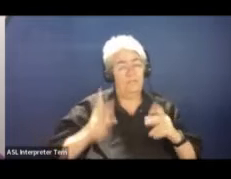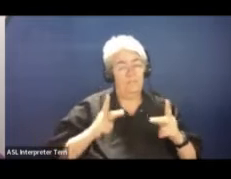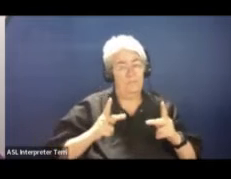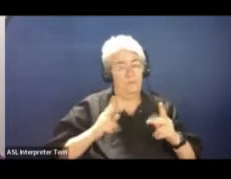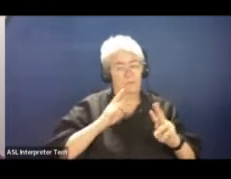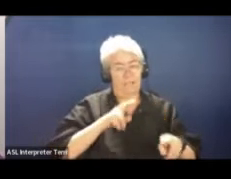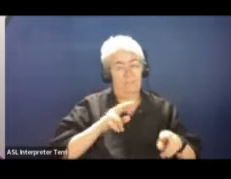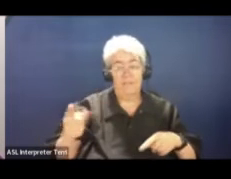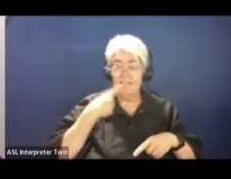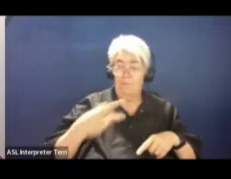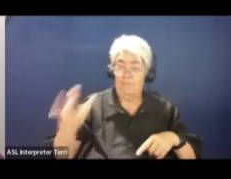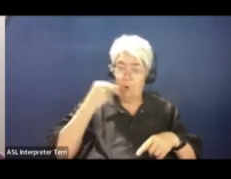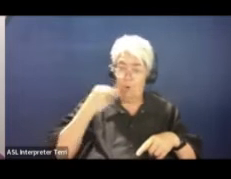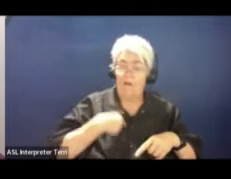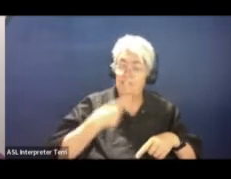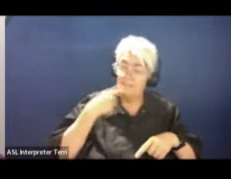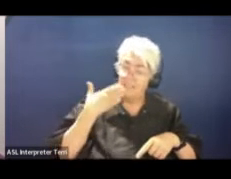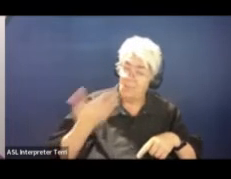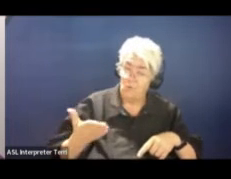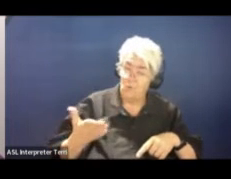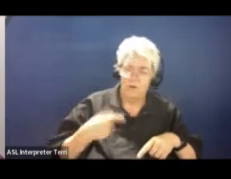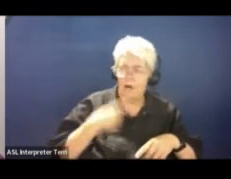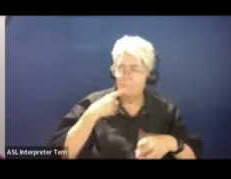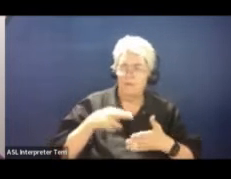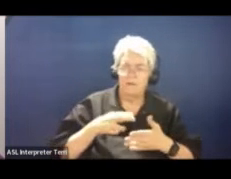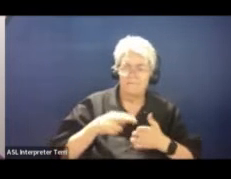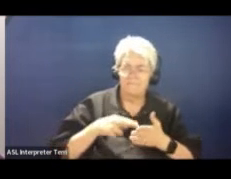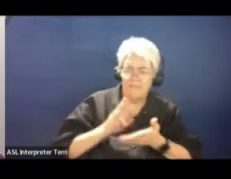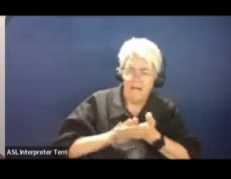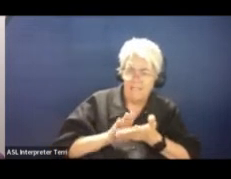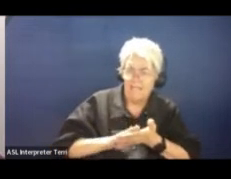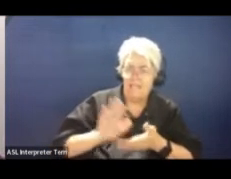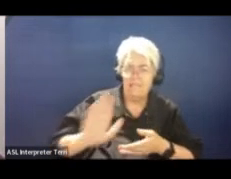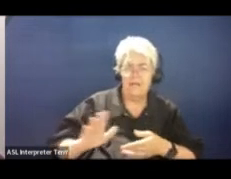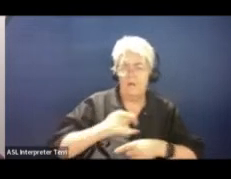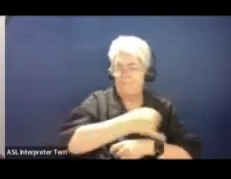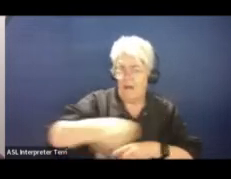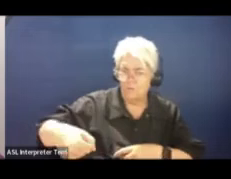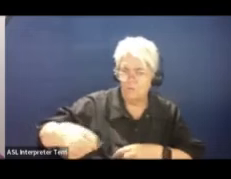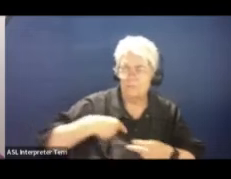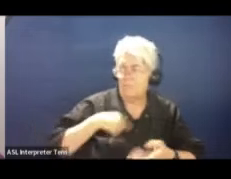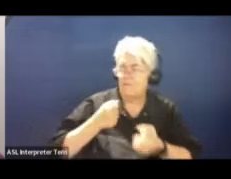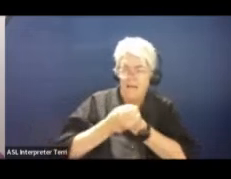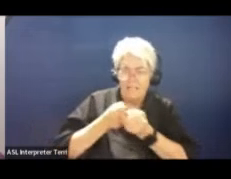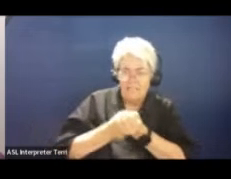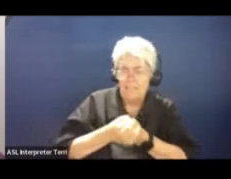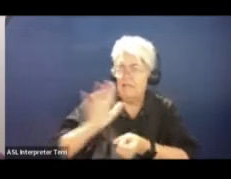telling me no, you know, I'm validating their boundaries, I'm validating their independence, I'm validating their sense of